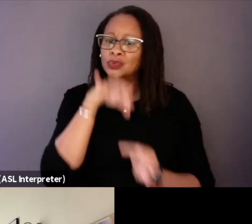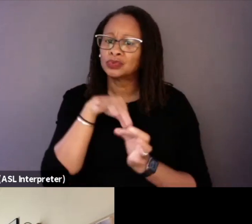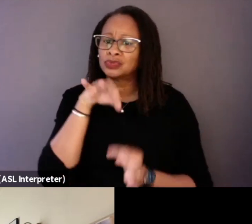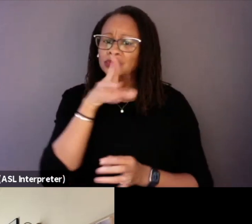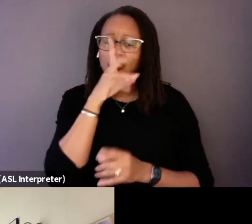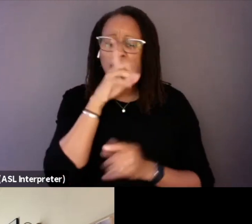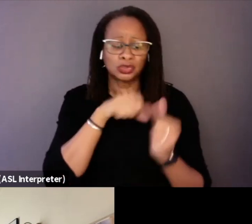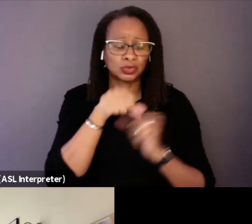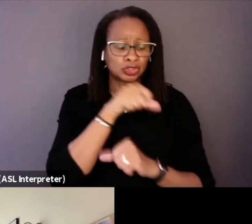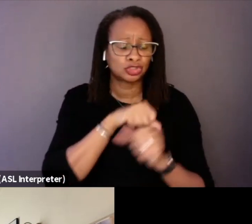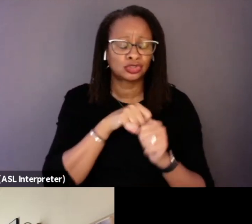to the creator,